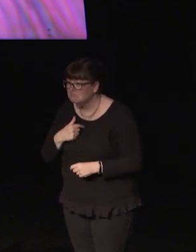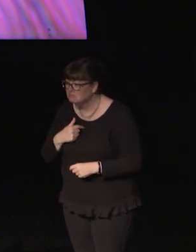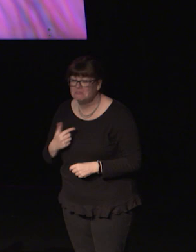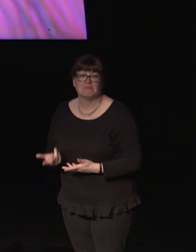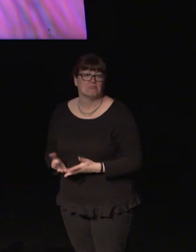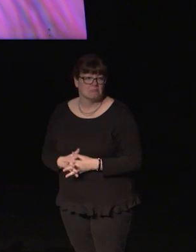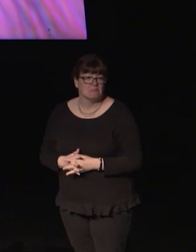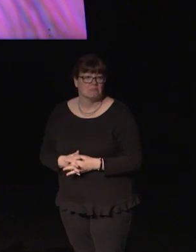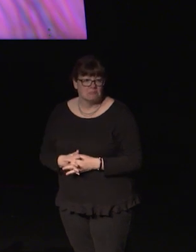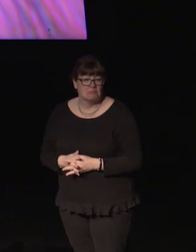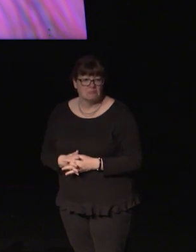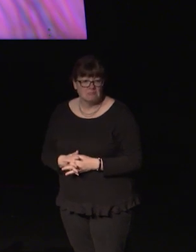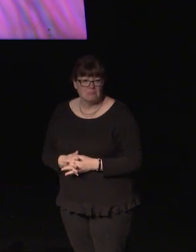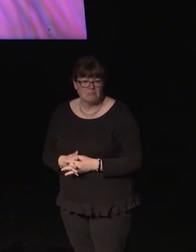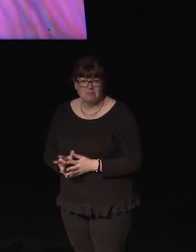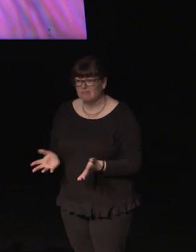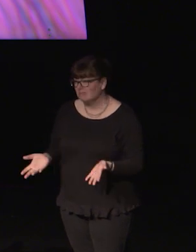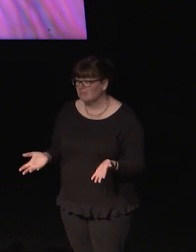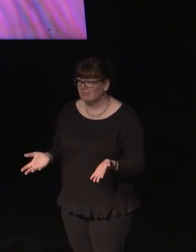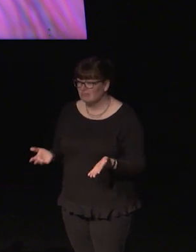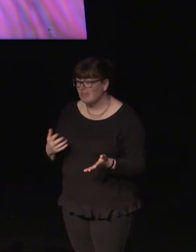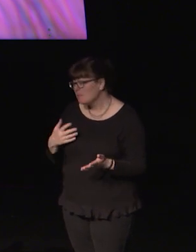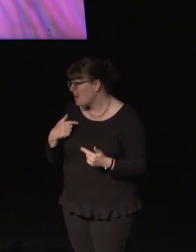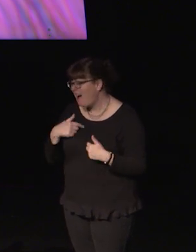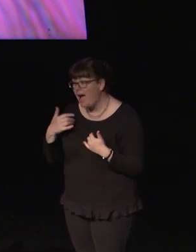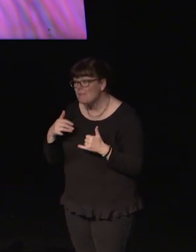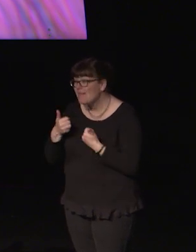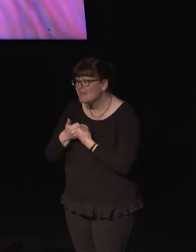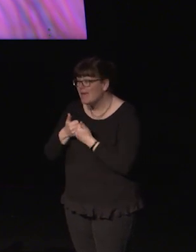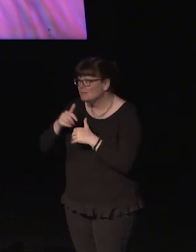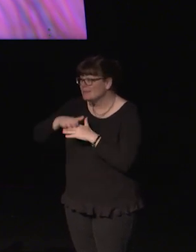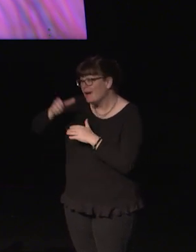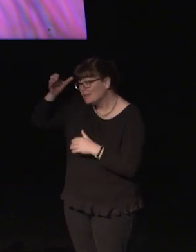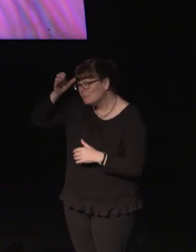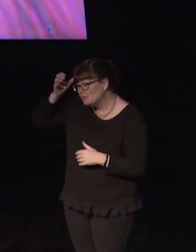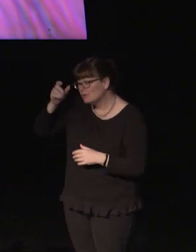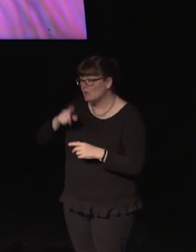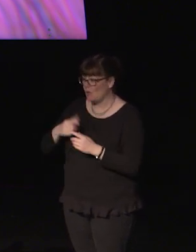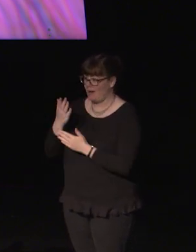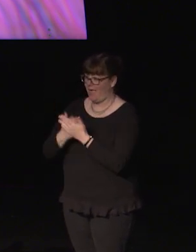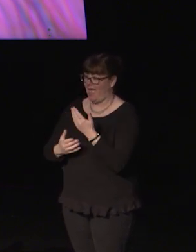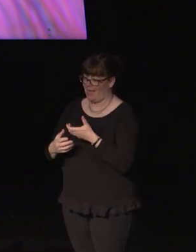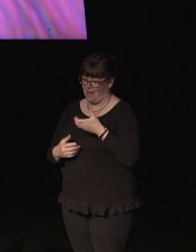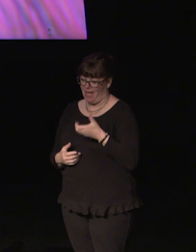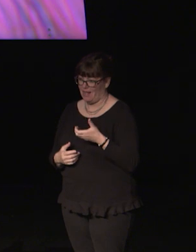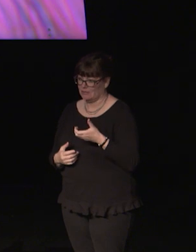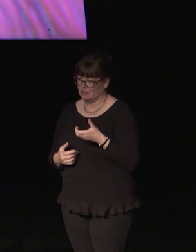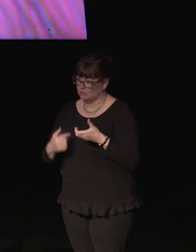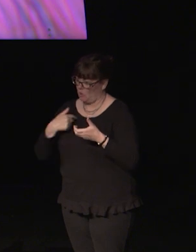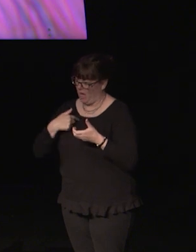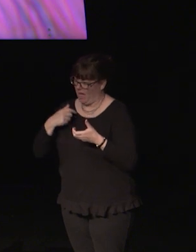Yeah, but it's generally... I play games on the computer or in handheld, so that I can get myself as close to the thing as possible.